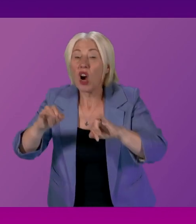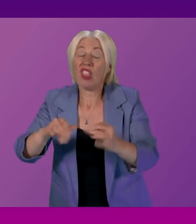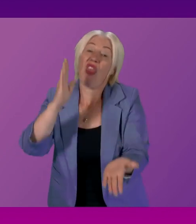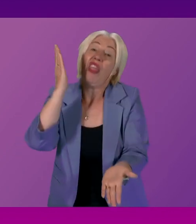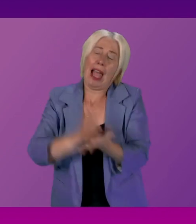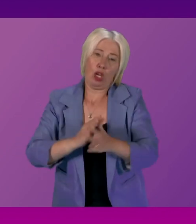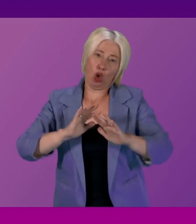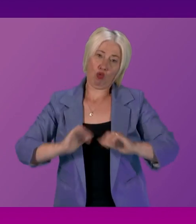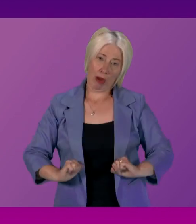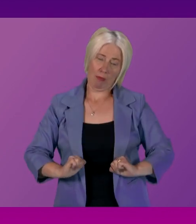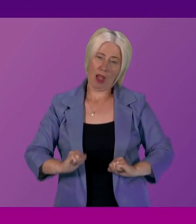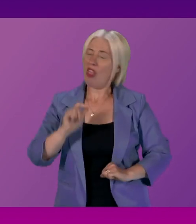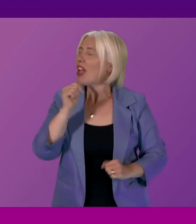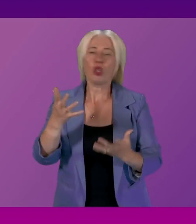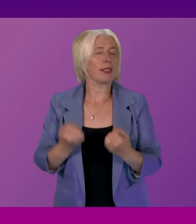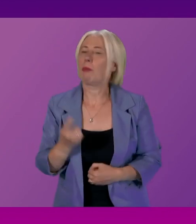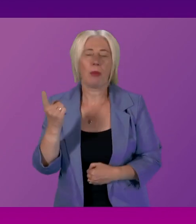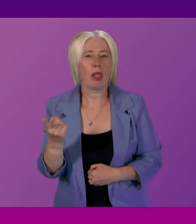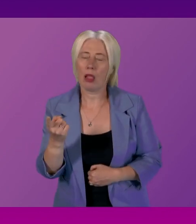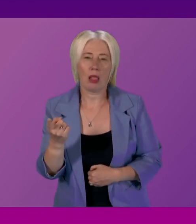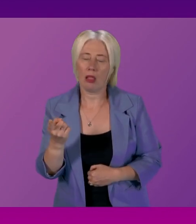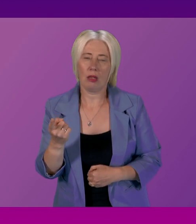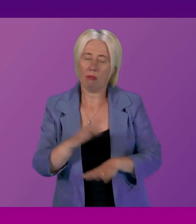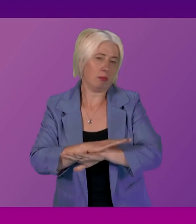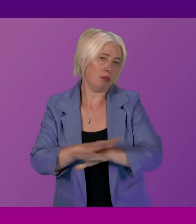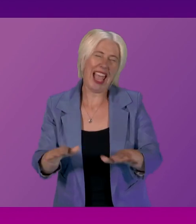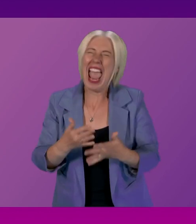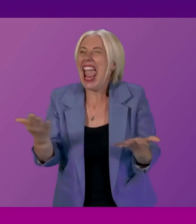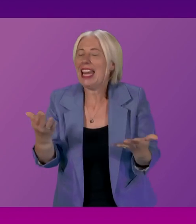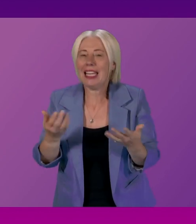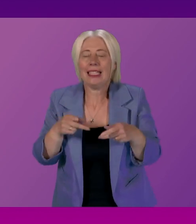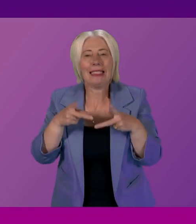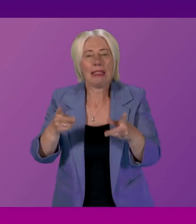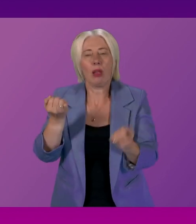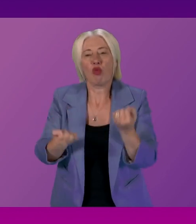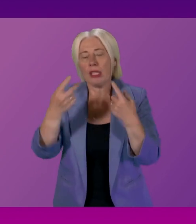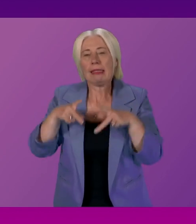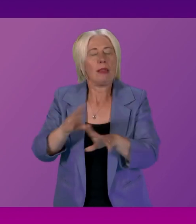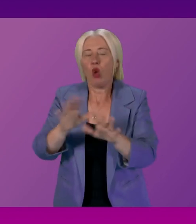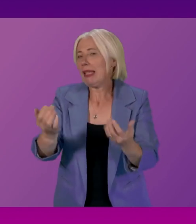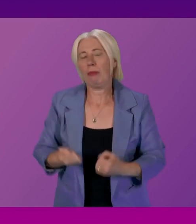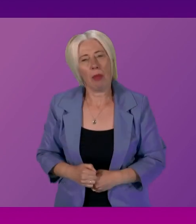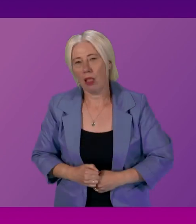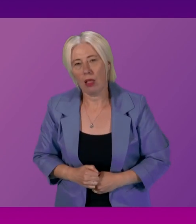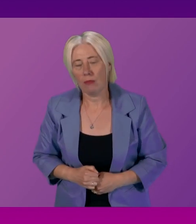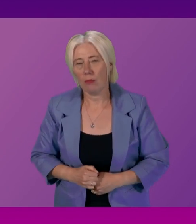That is an unacceptable position in any justice system, let alone in ours.